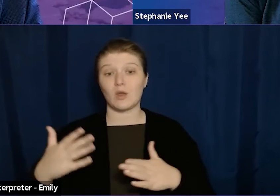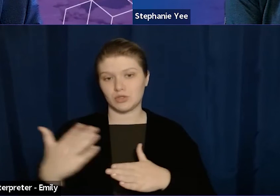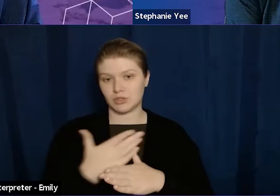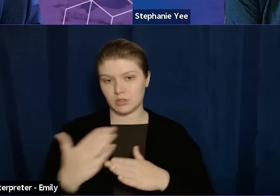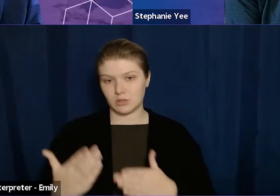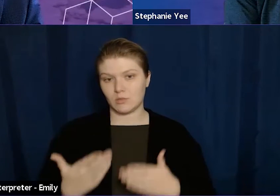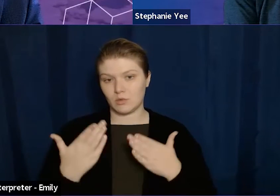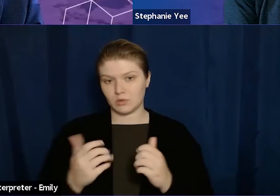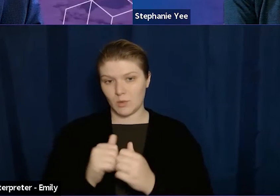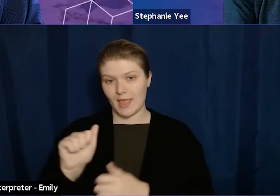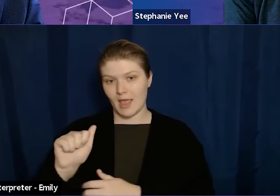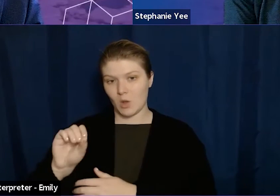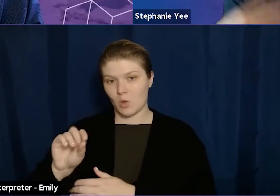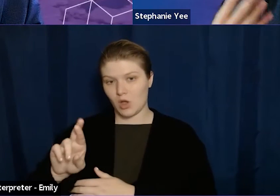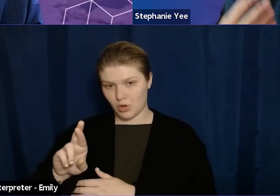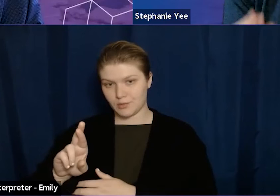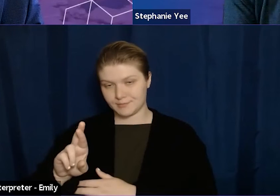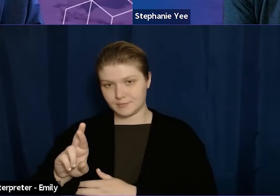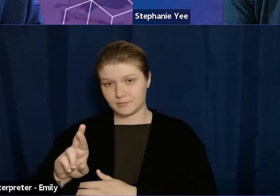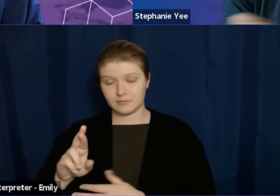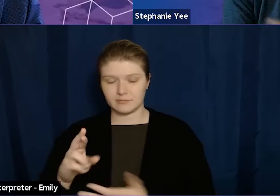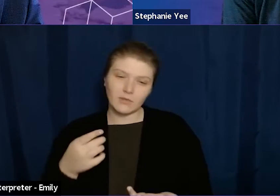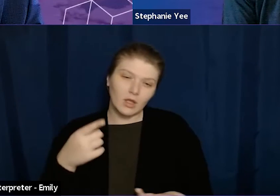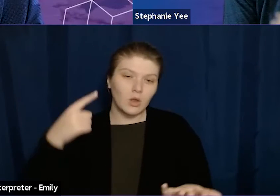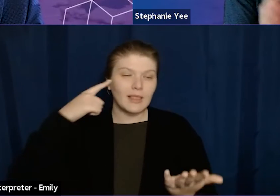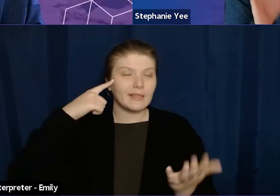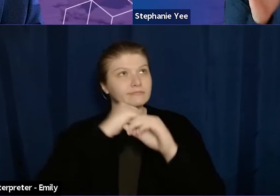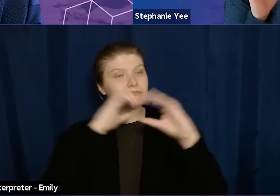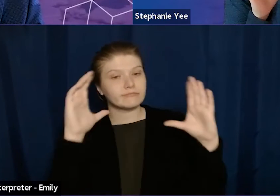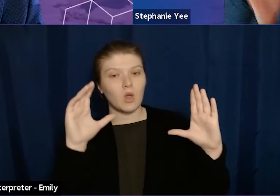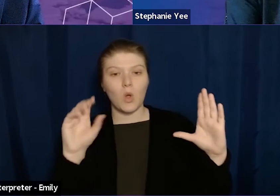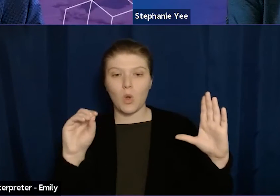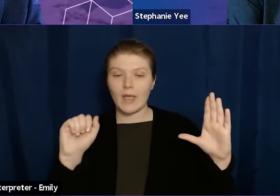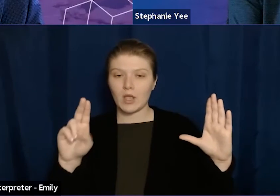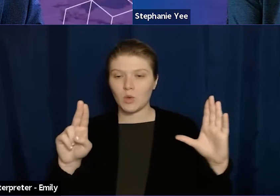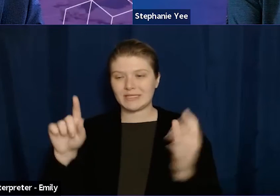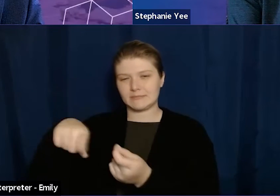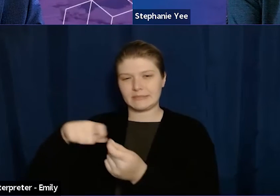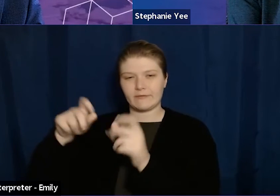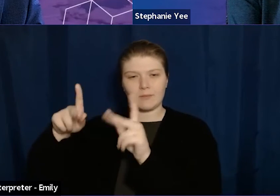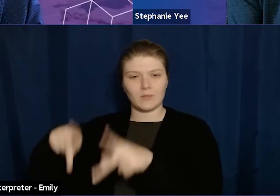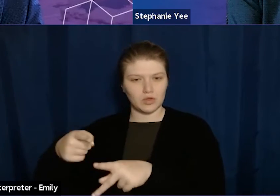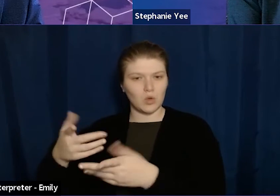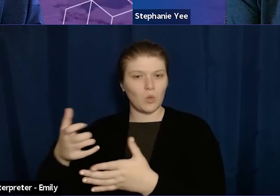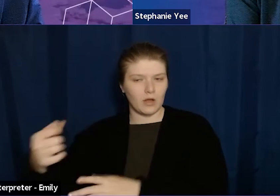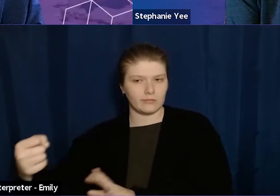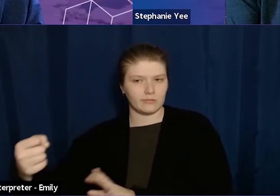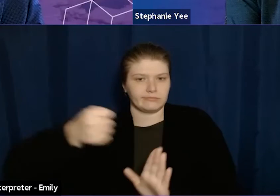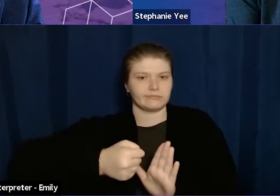You can think of it as OAU as a particular person that you want to have access to that proposal.